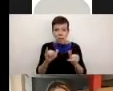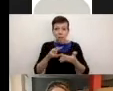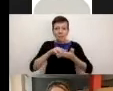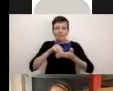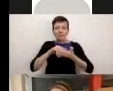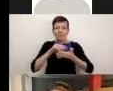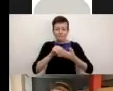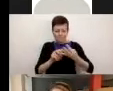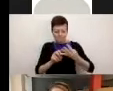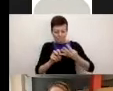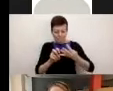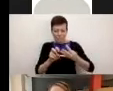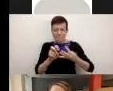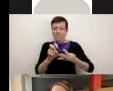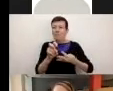artistic outcome.